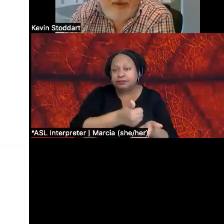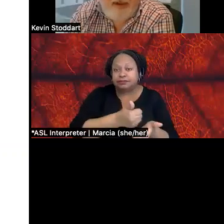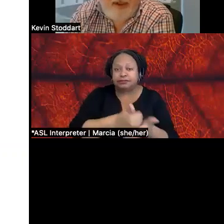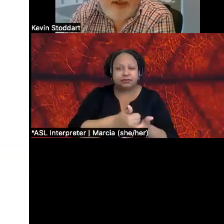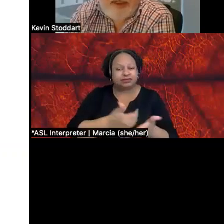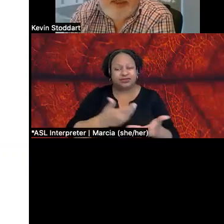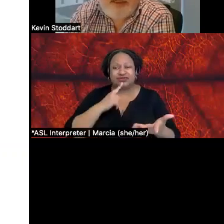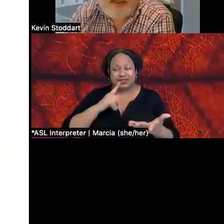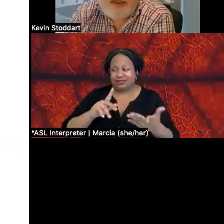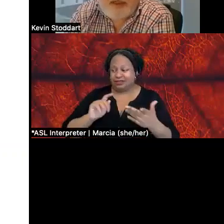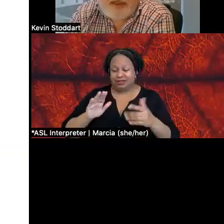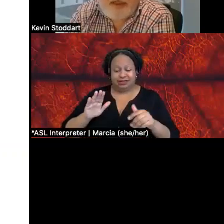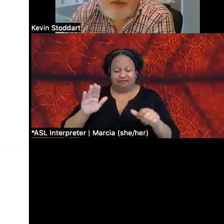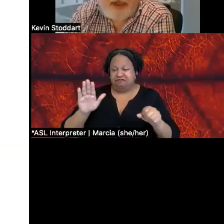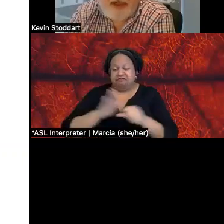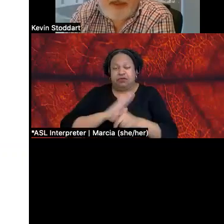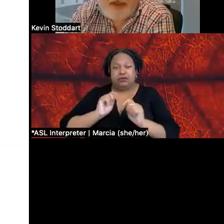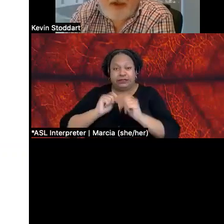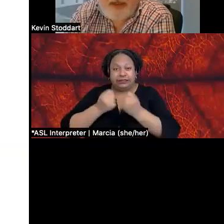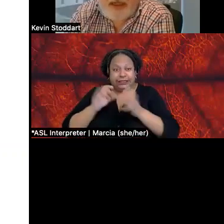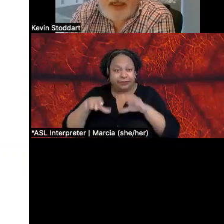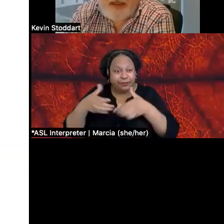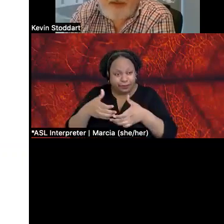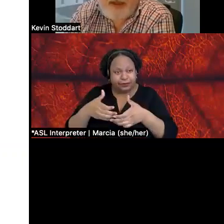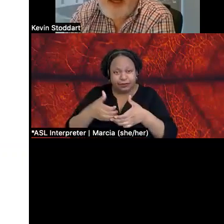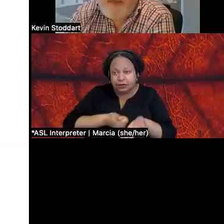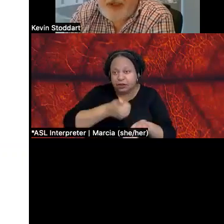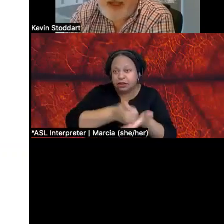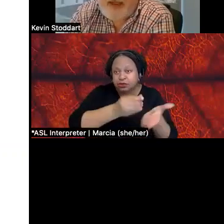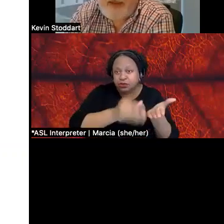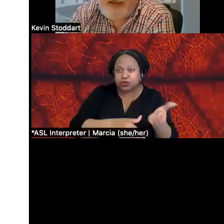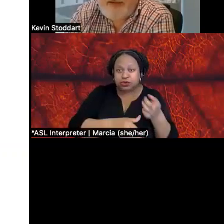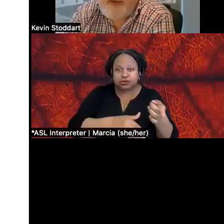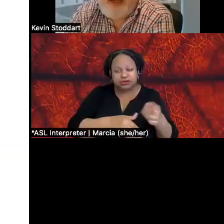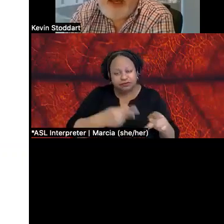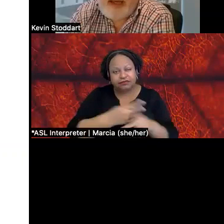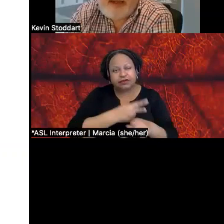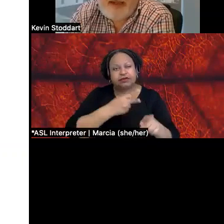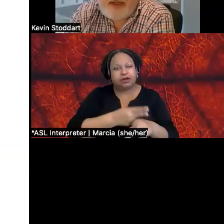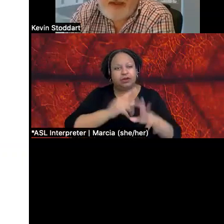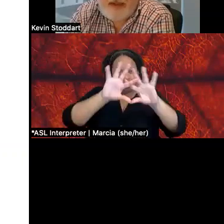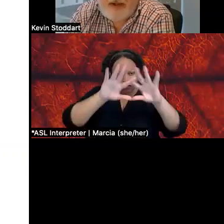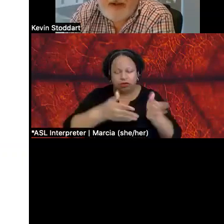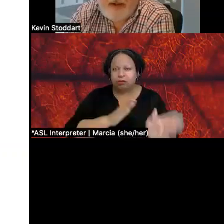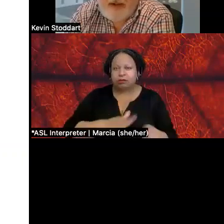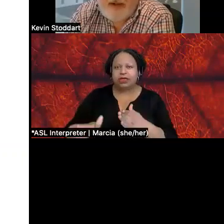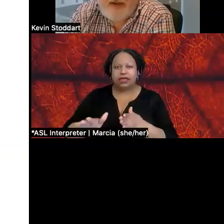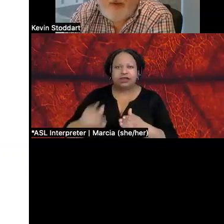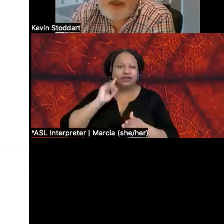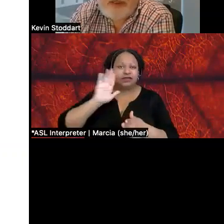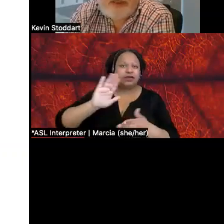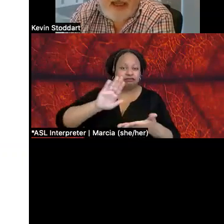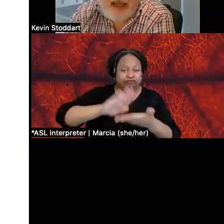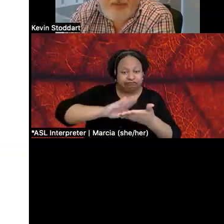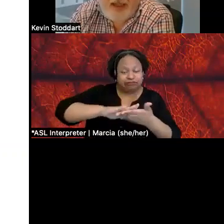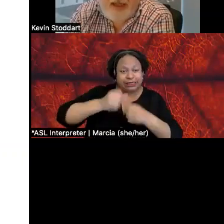assist the student in determining the game plan for the academic year. What is the game plan?